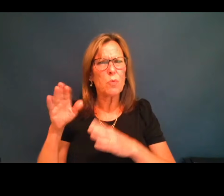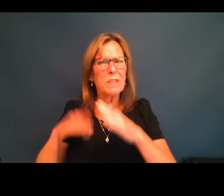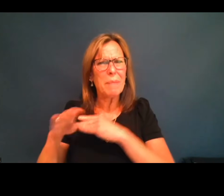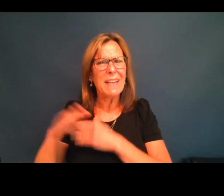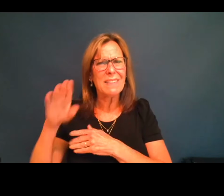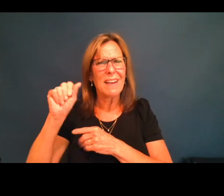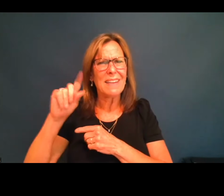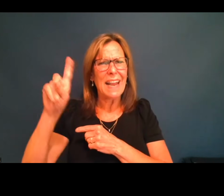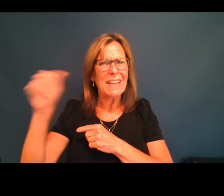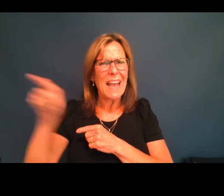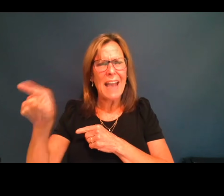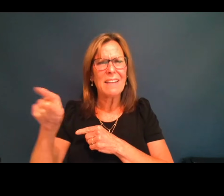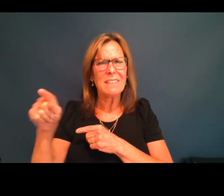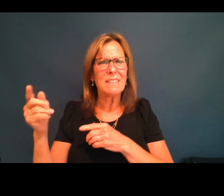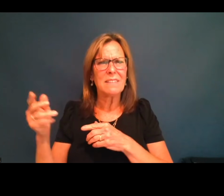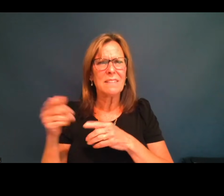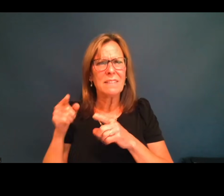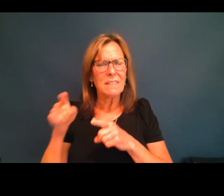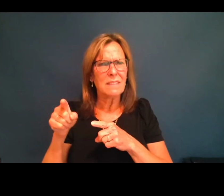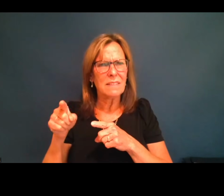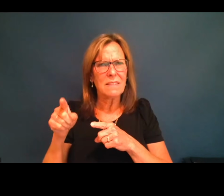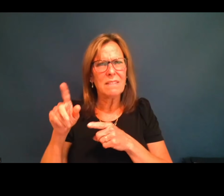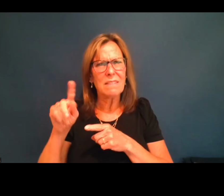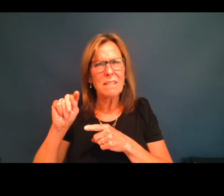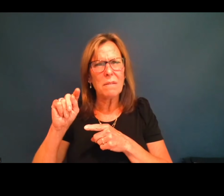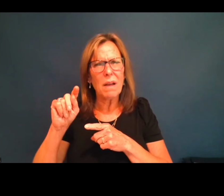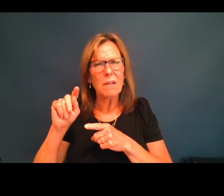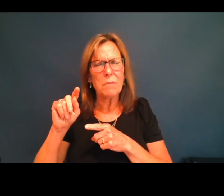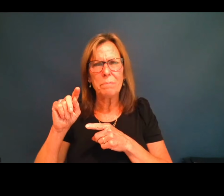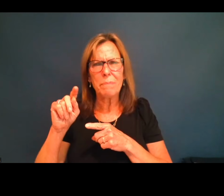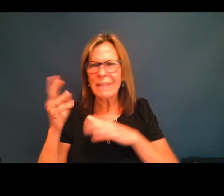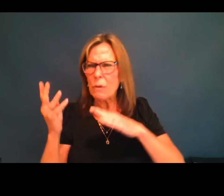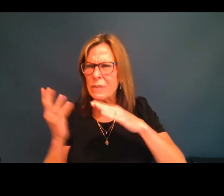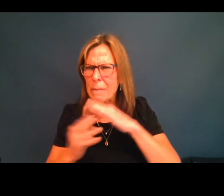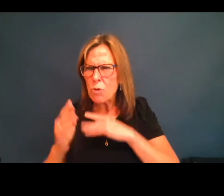again to me, Alex? I'm sorry, » ALEX THOMPSON: Would home care agencies providing